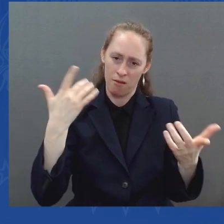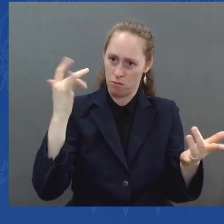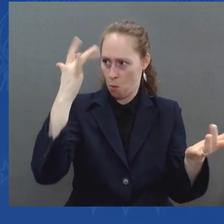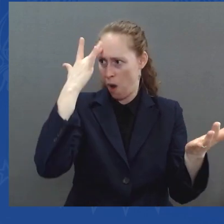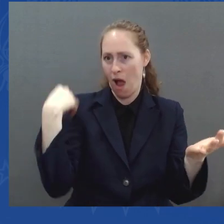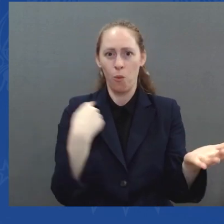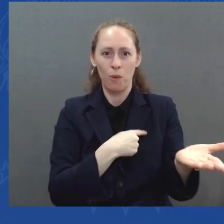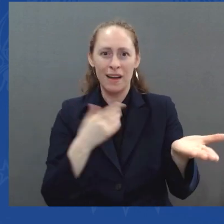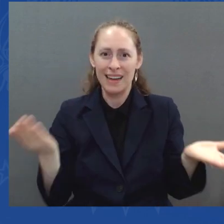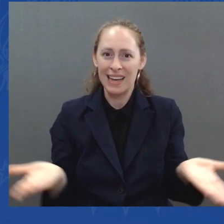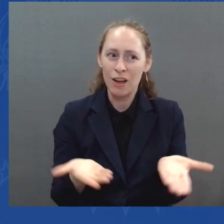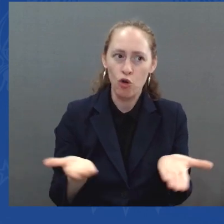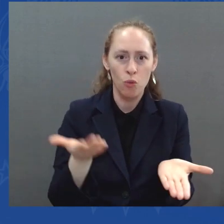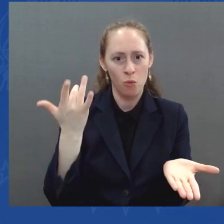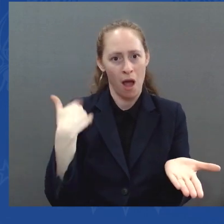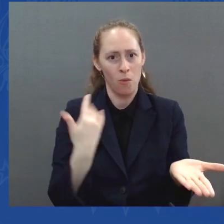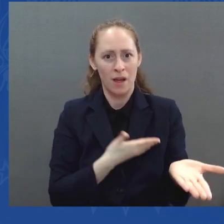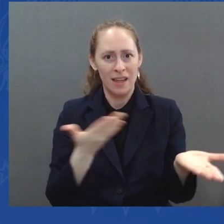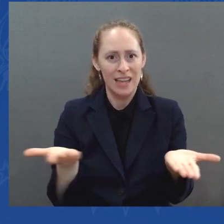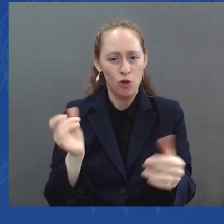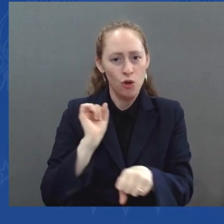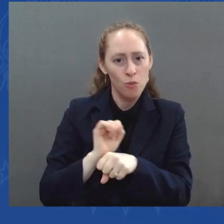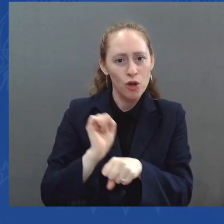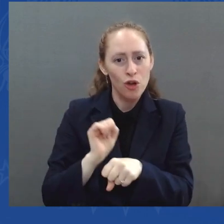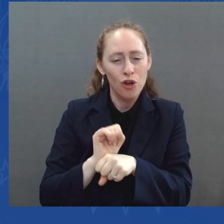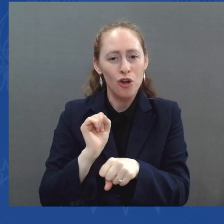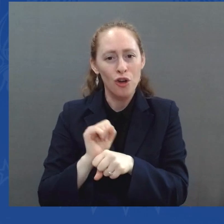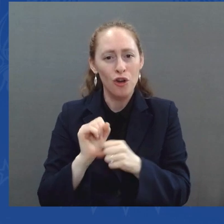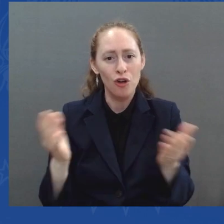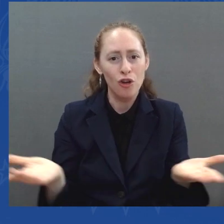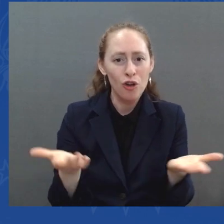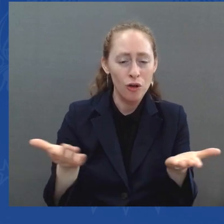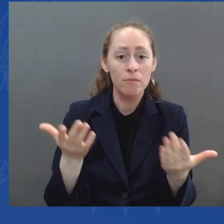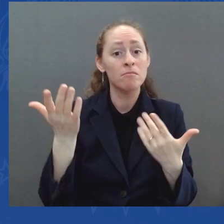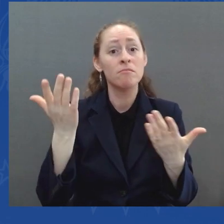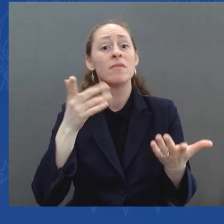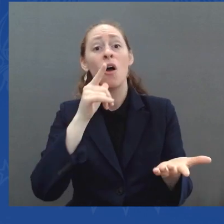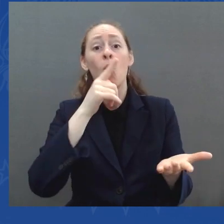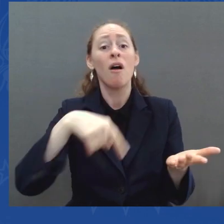and you miss some soccer practices or some dance recitals.